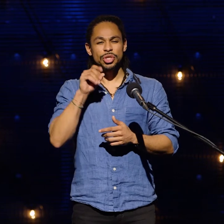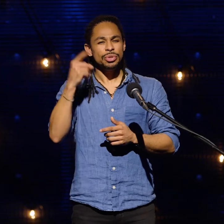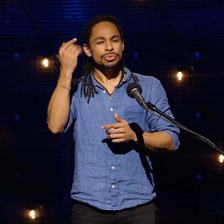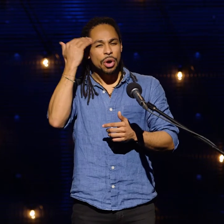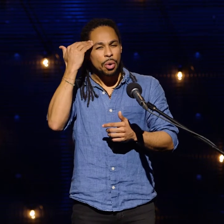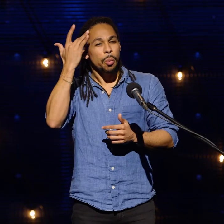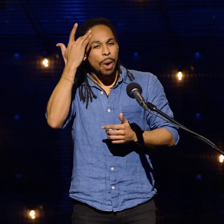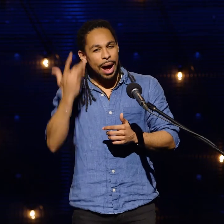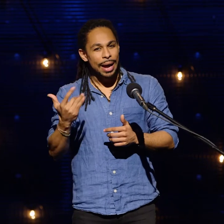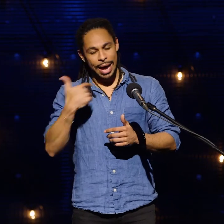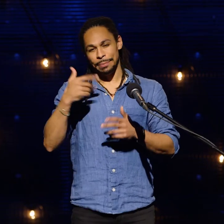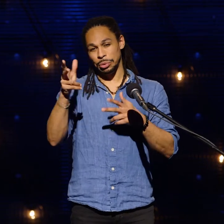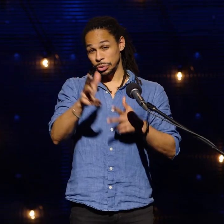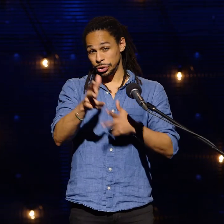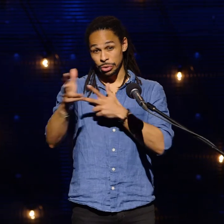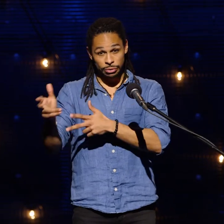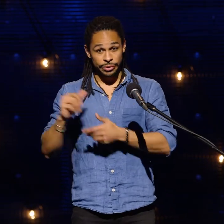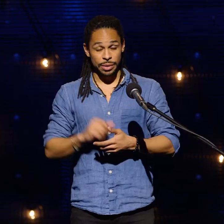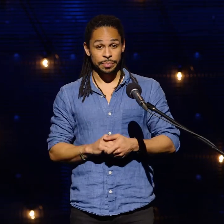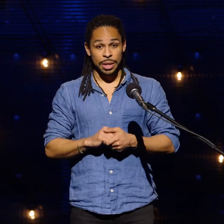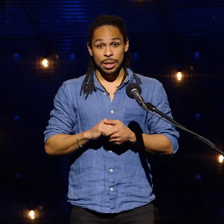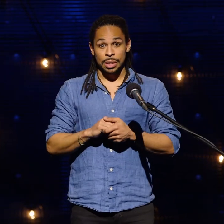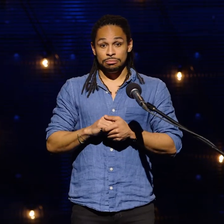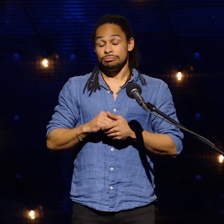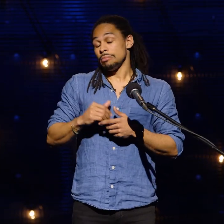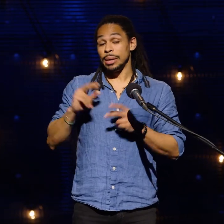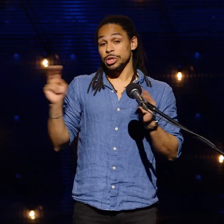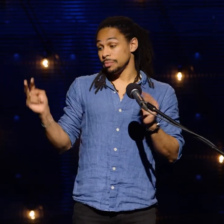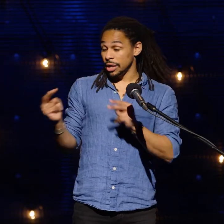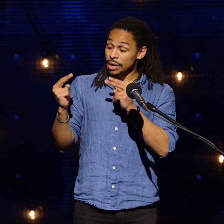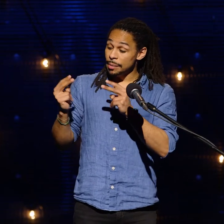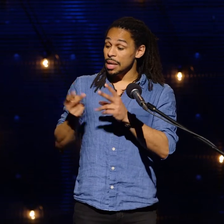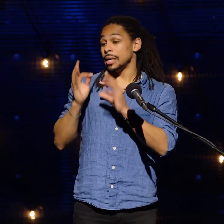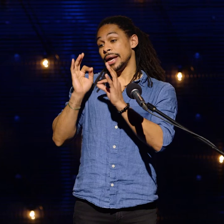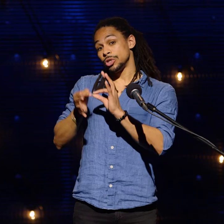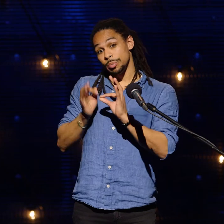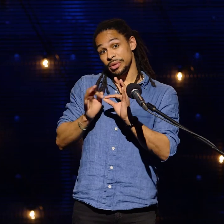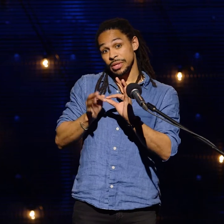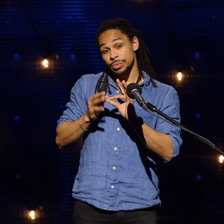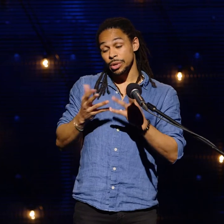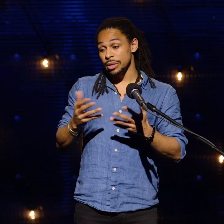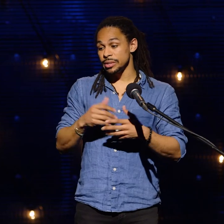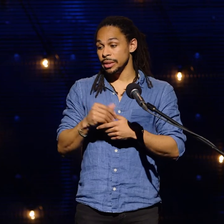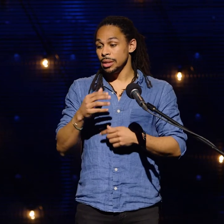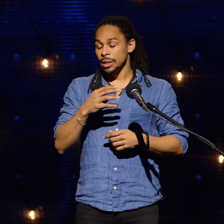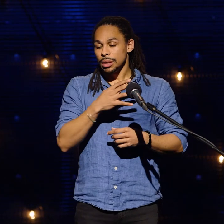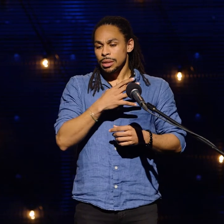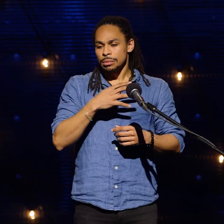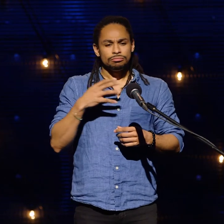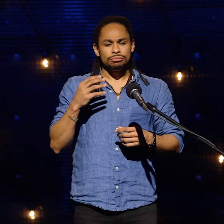"Do you know why I pulled you over?" I look to my grandma and I interpret these words,